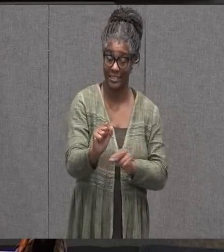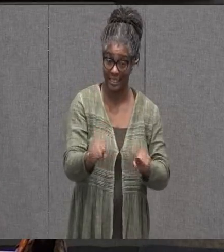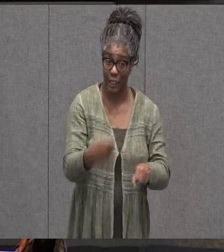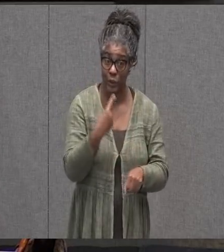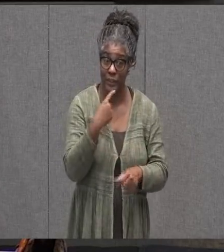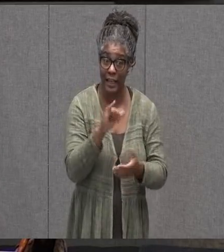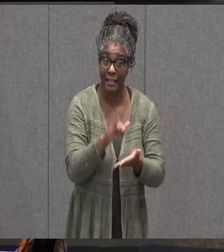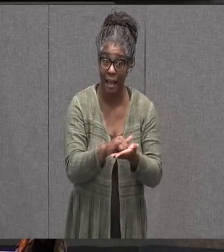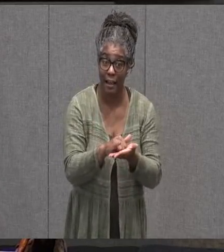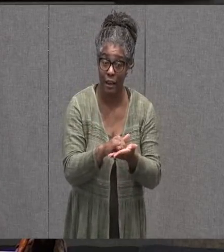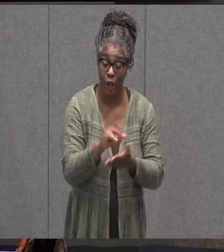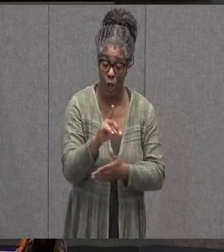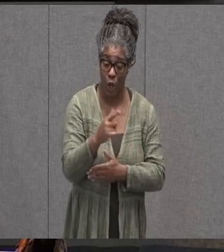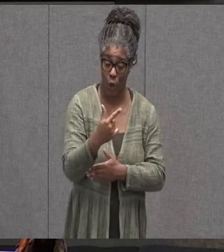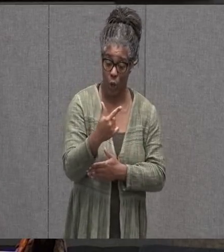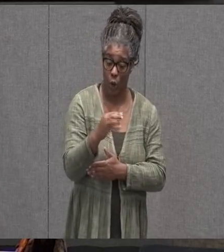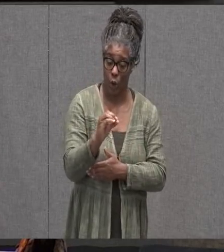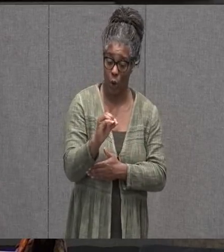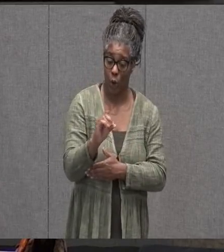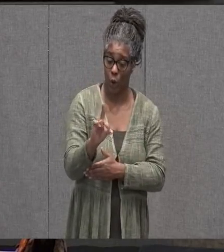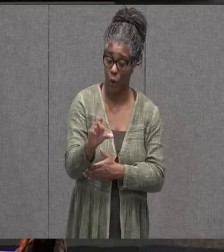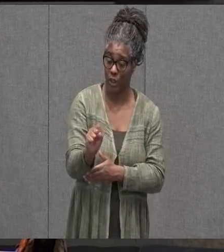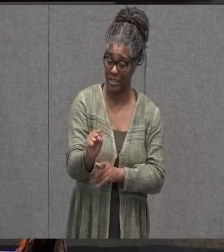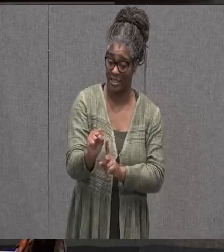Goods are things that you can buy.